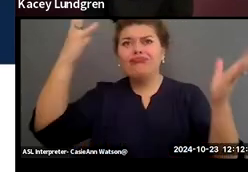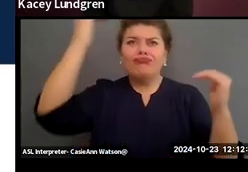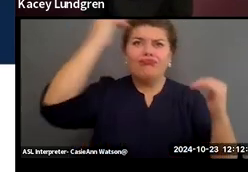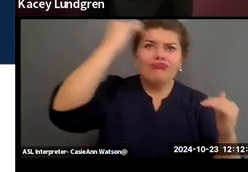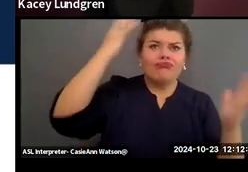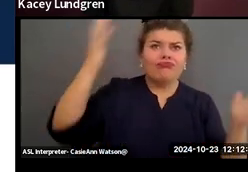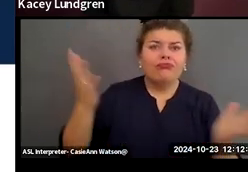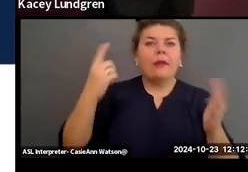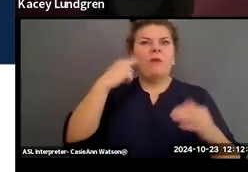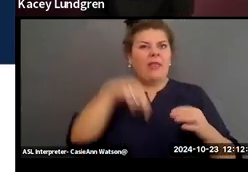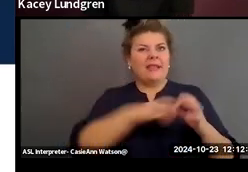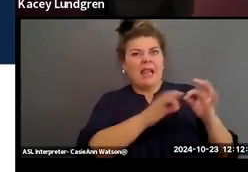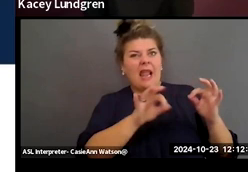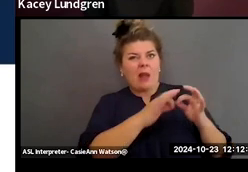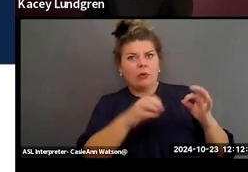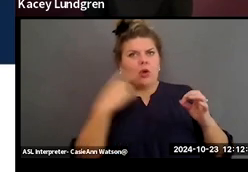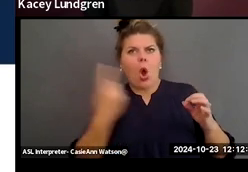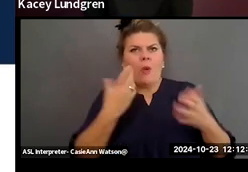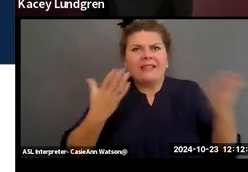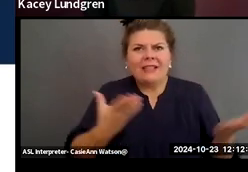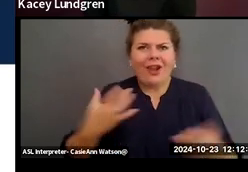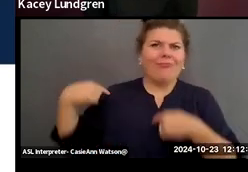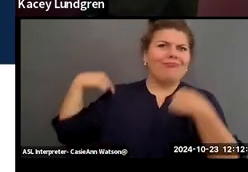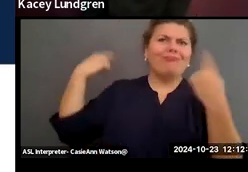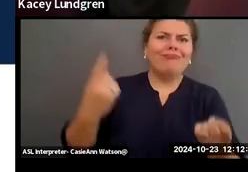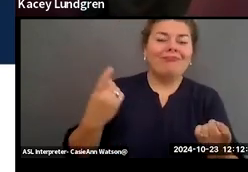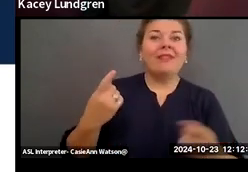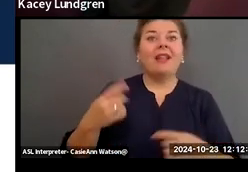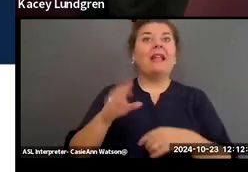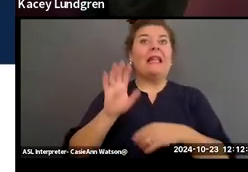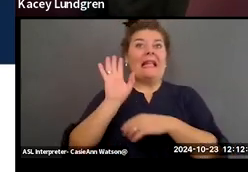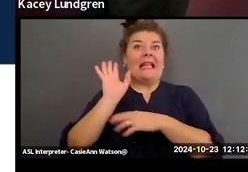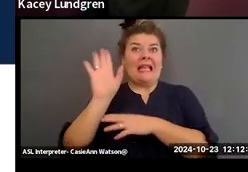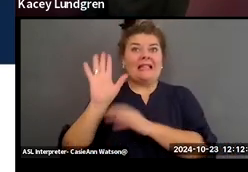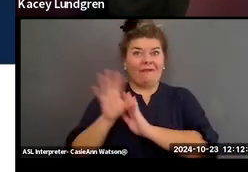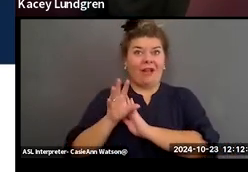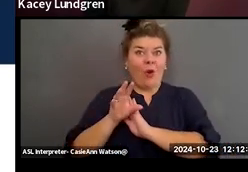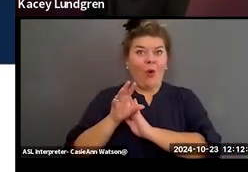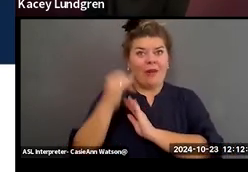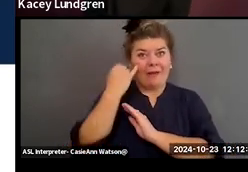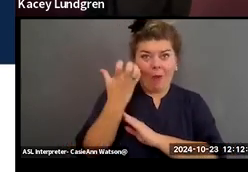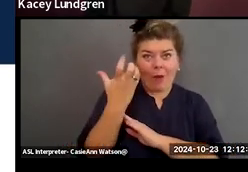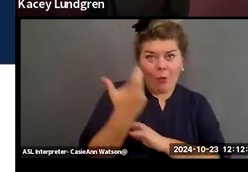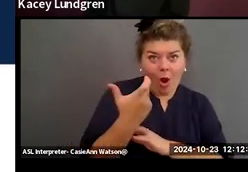"This language that's always been here." The recording of his performance is on YouTube if you're interested in watching it.